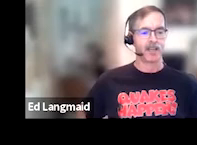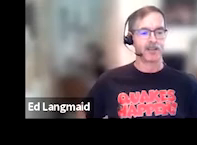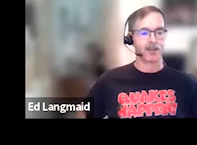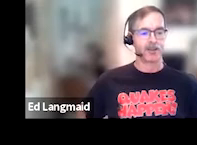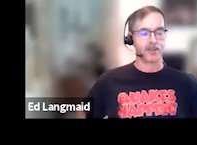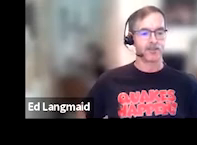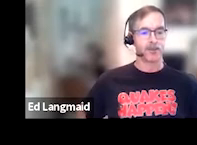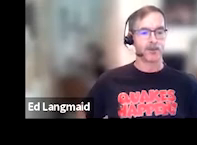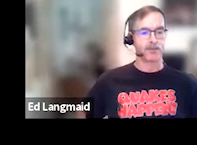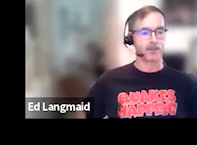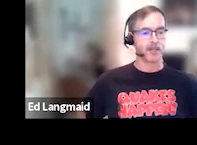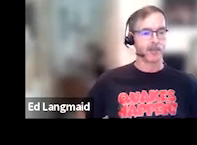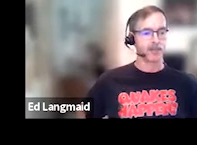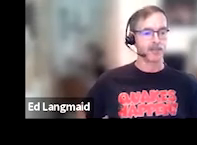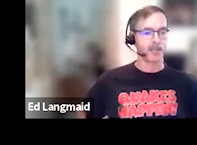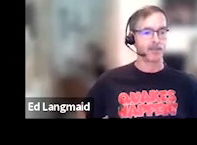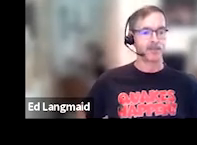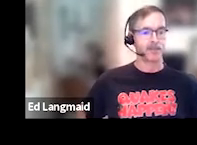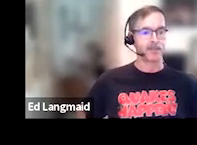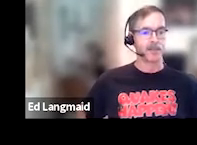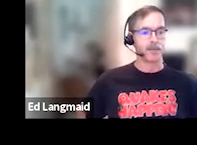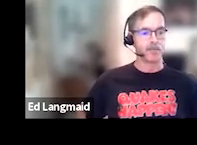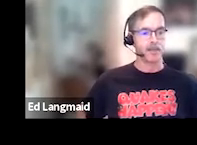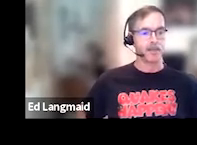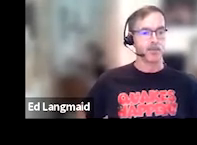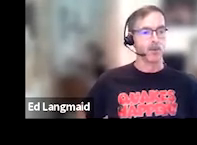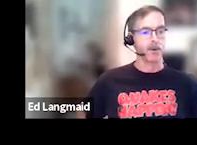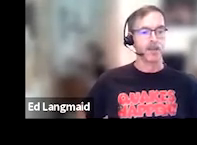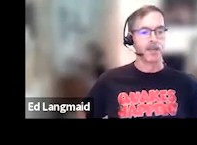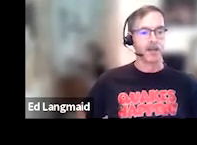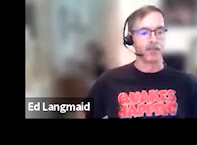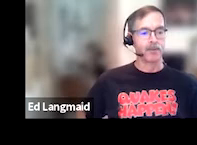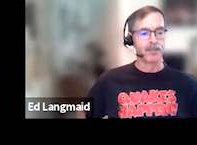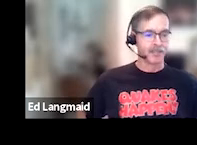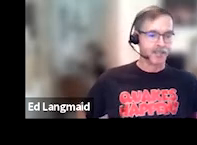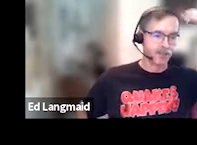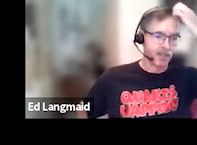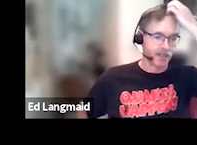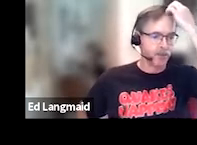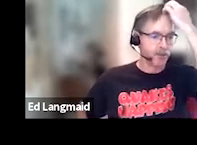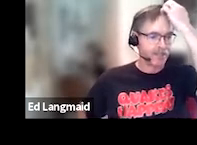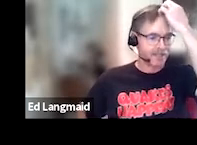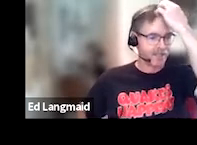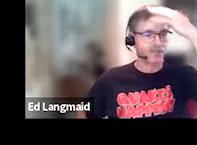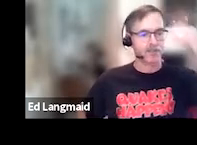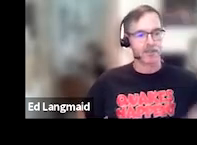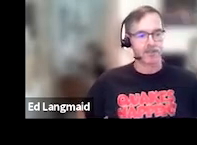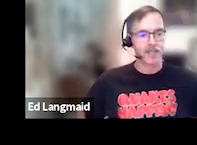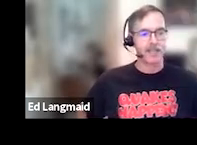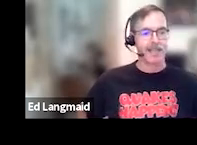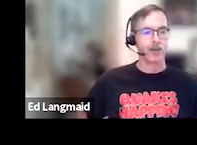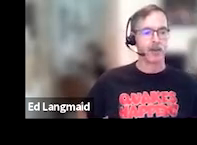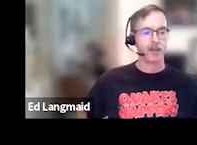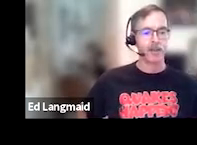Ed Langmaid: Very good, thanks so much for for coming today, and thanks for the ECA and and all of their supporters for allowing us to have this many award.